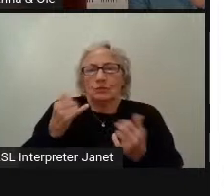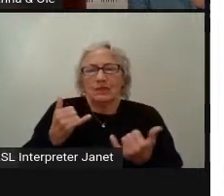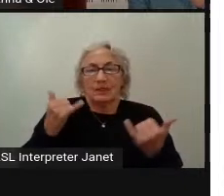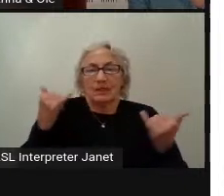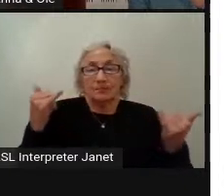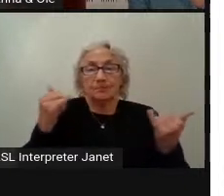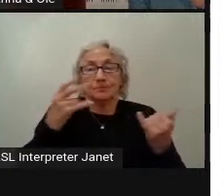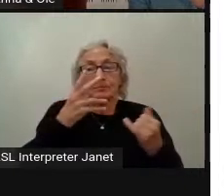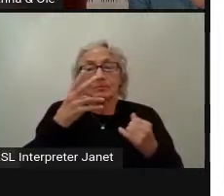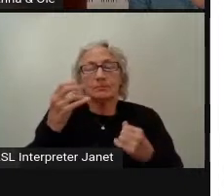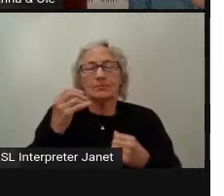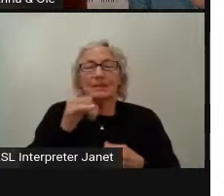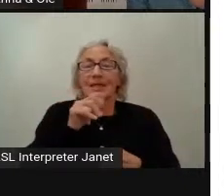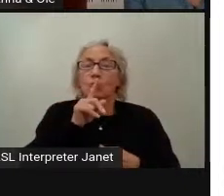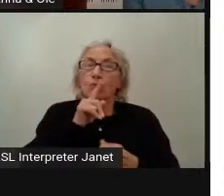So that is a complex issue.